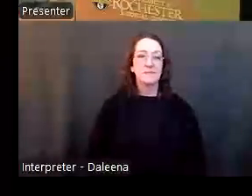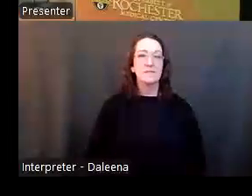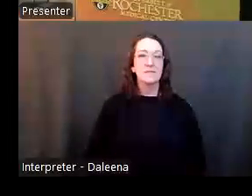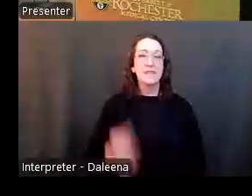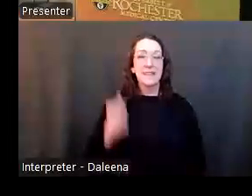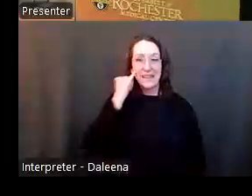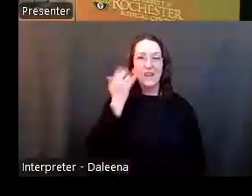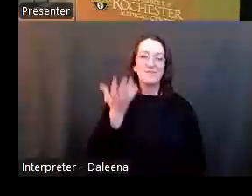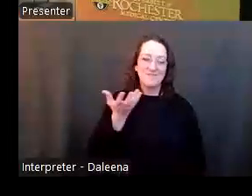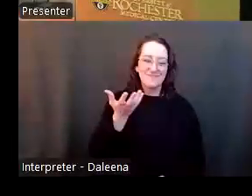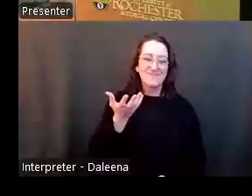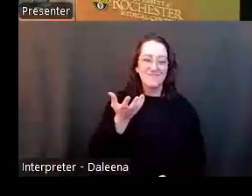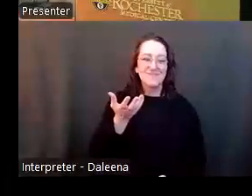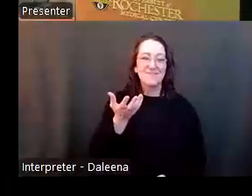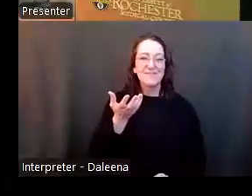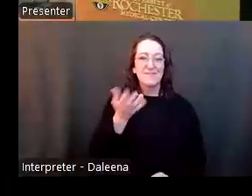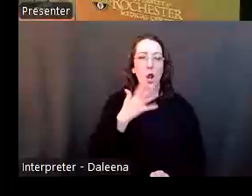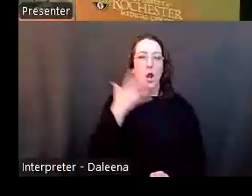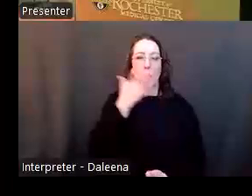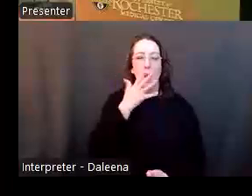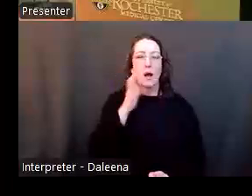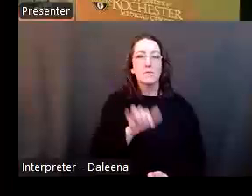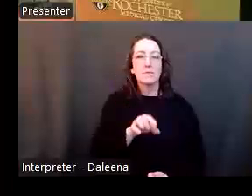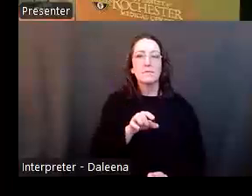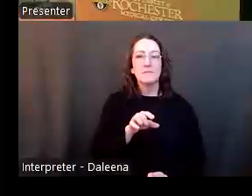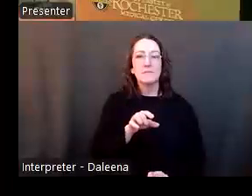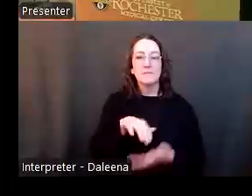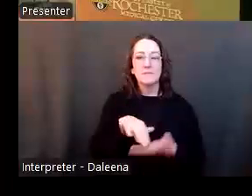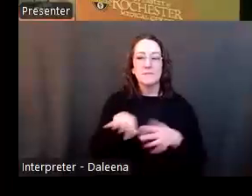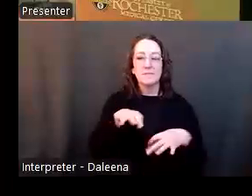oh here's also just what it would look like in their um discharge instruction so we changed the